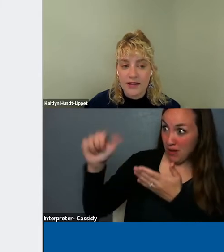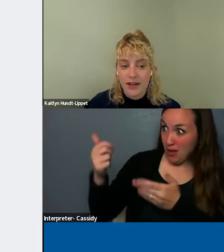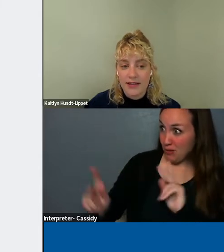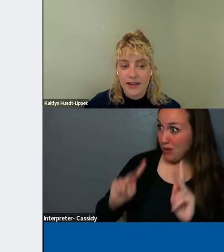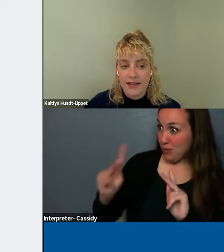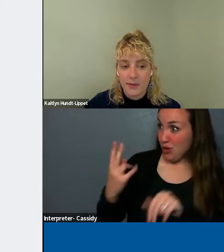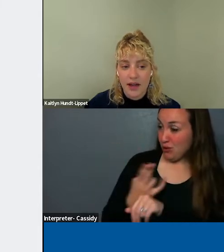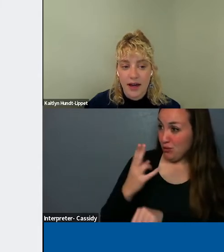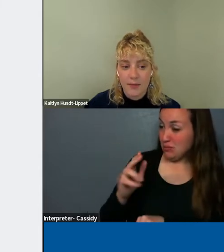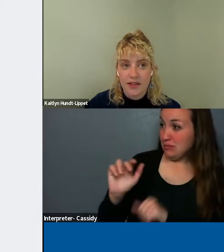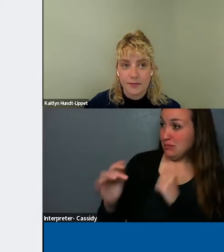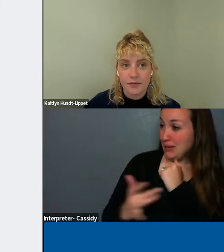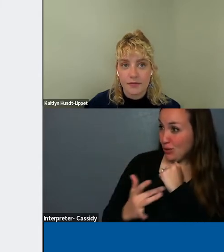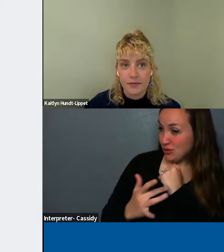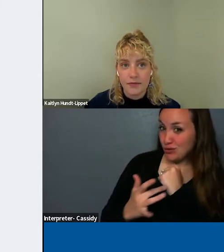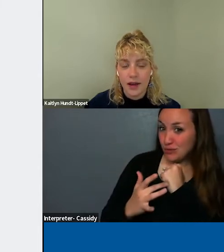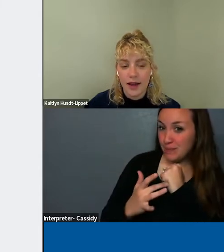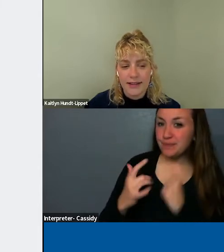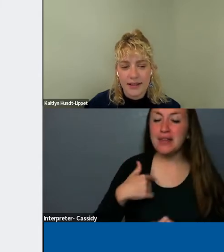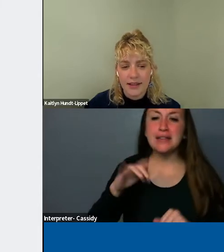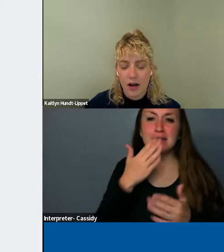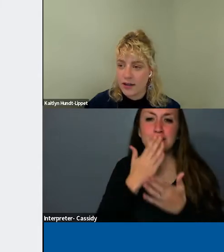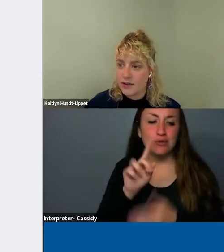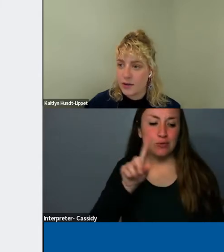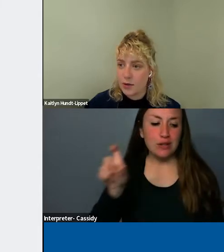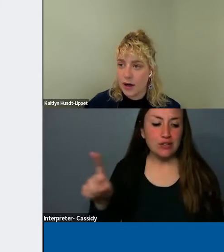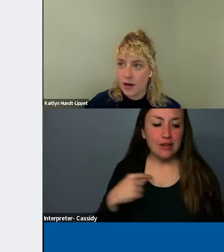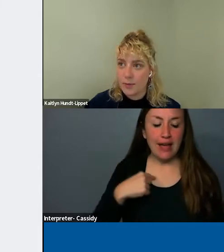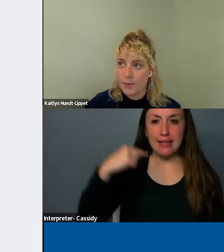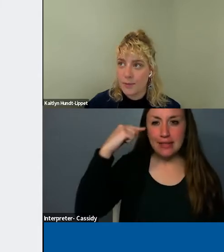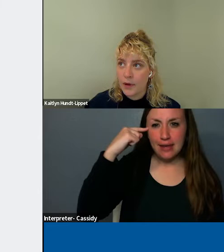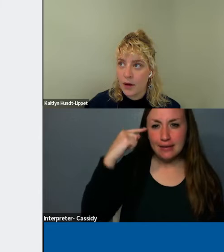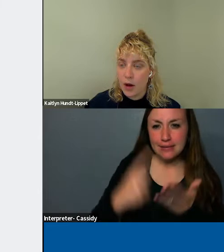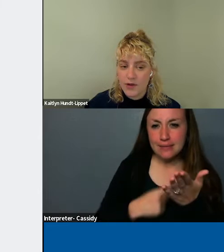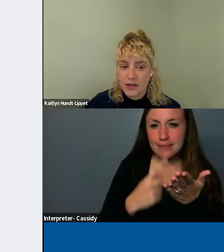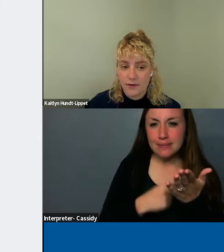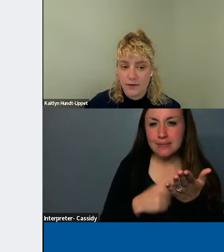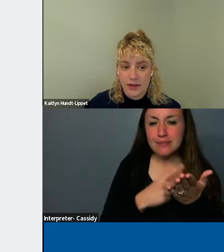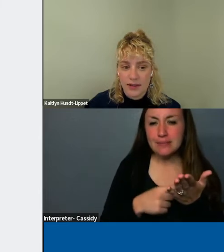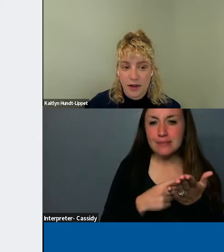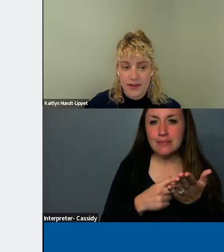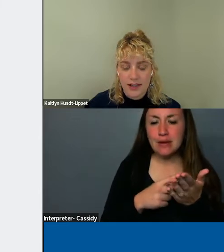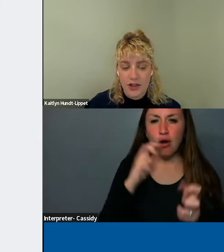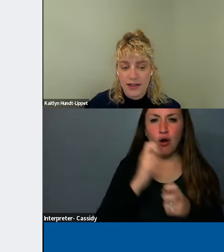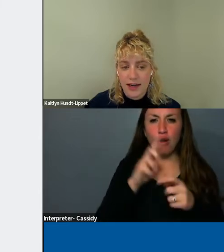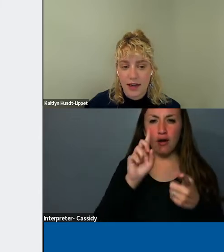This is great, 'cause I think sometimes it's hard to almost envision these conversations,